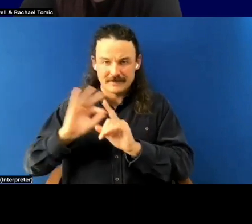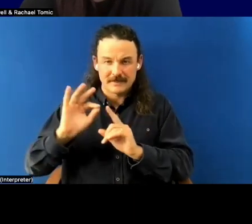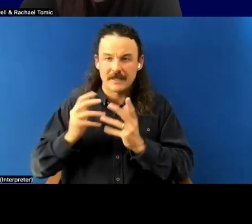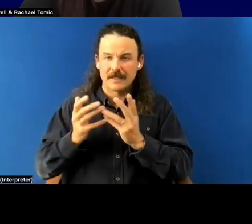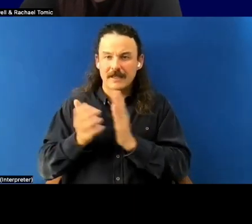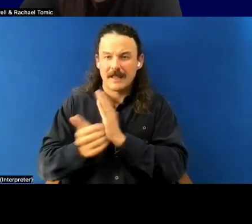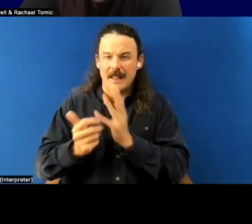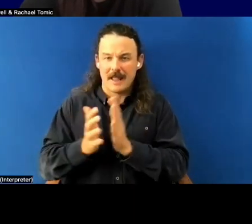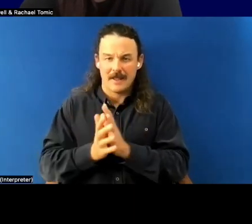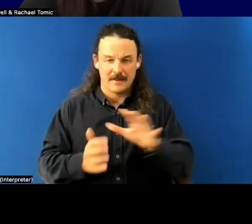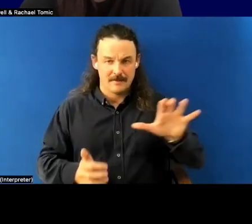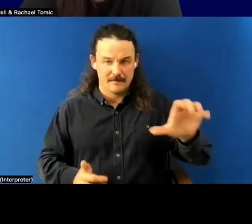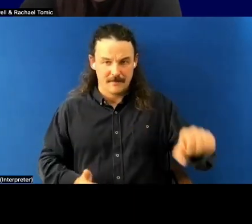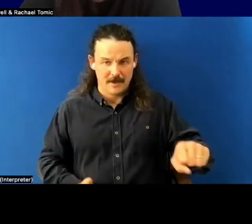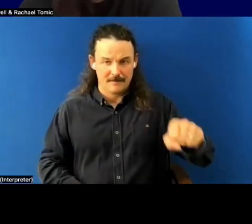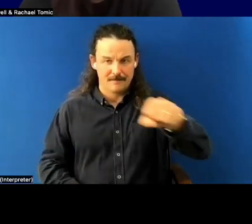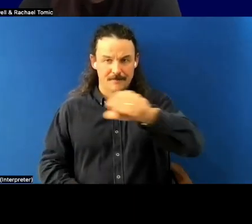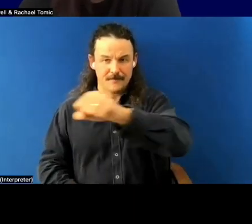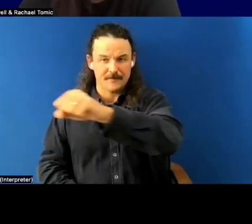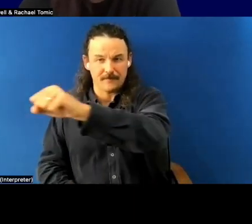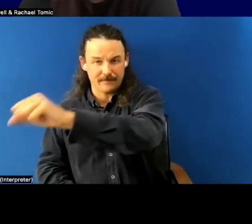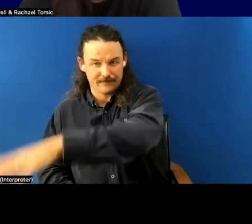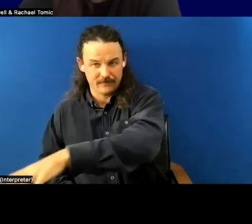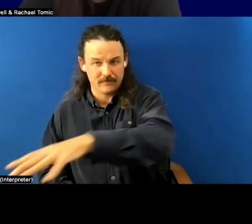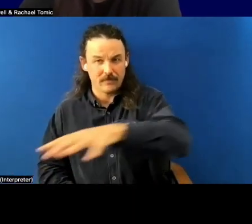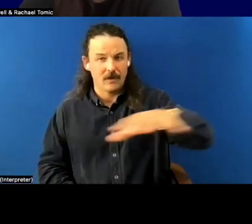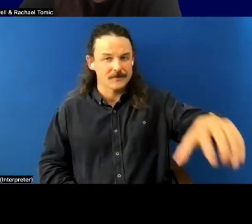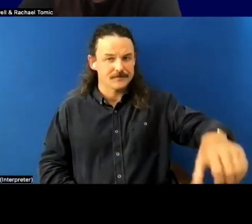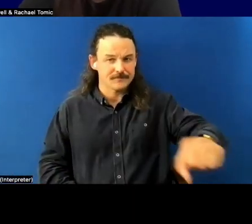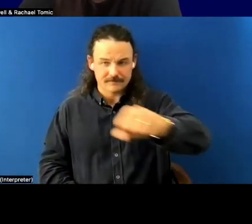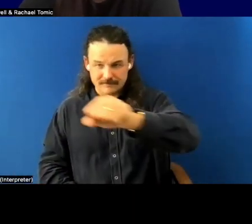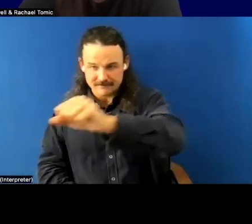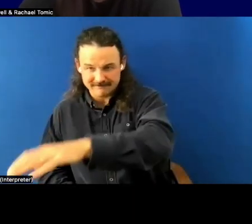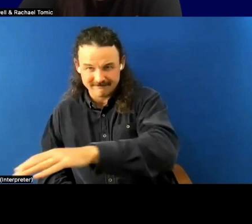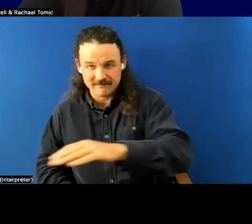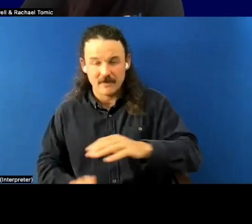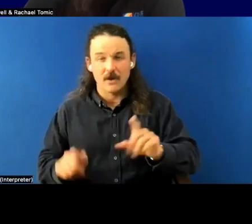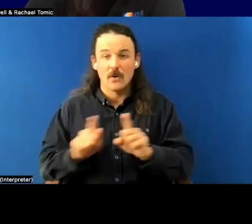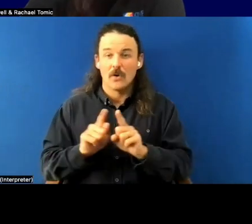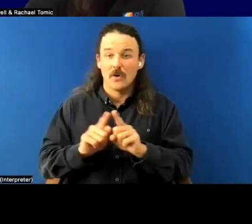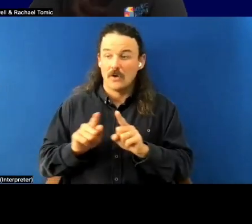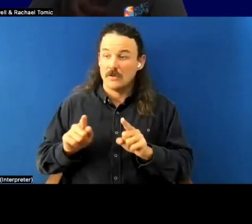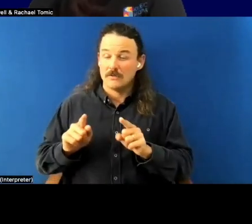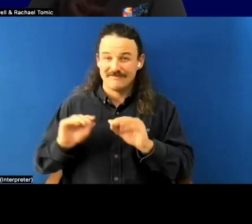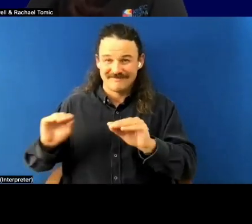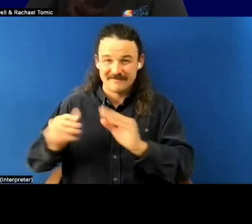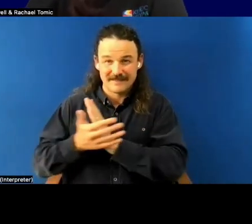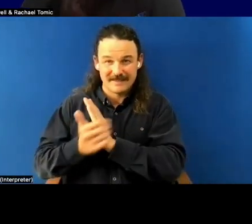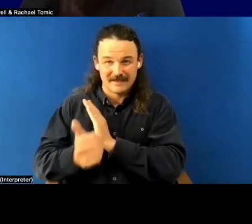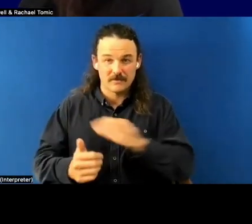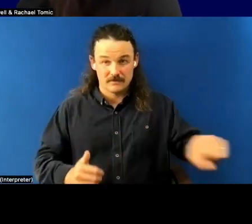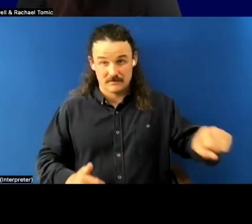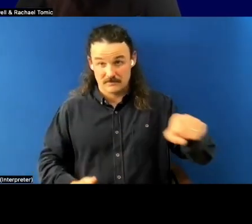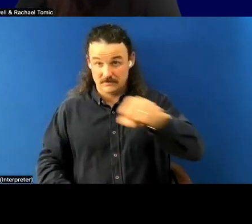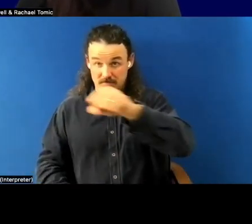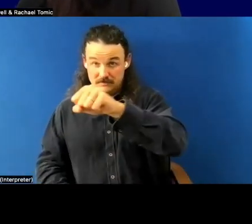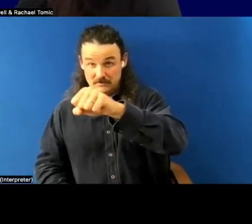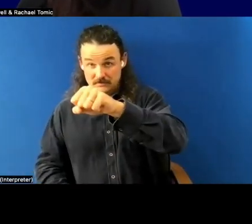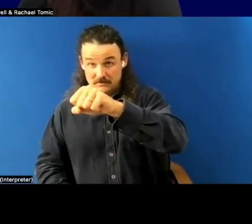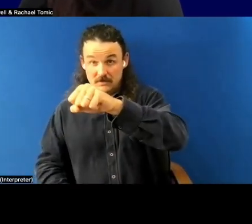and her ability to voluntarily release an object. These are all things that are